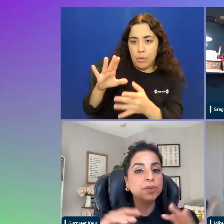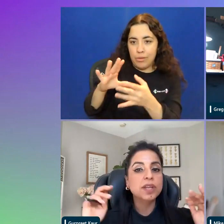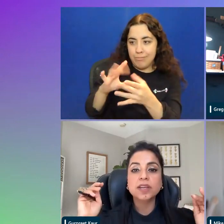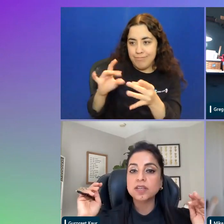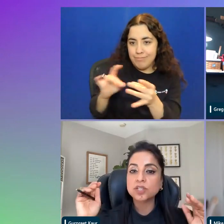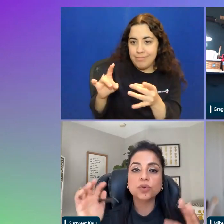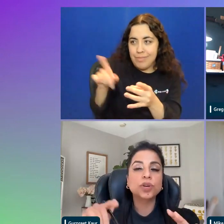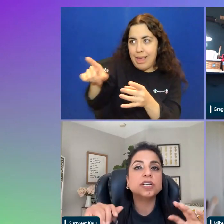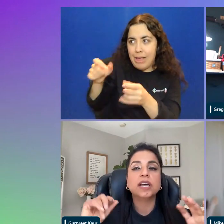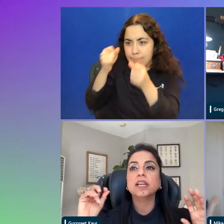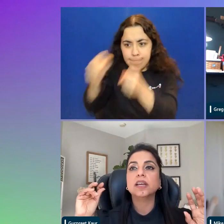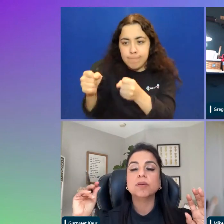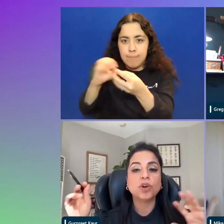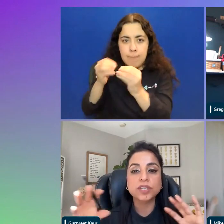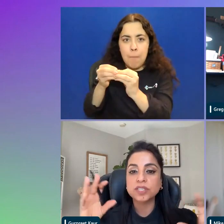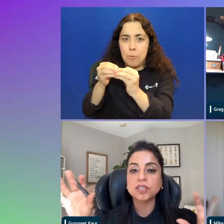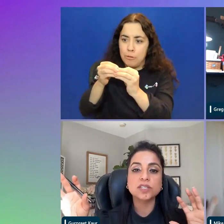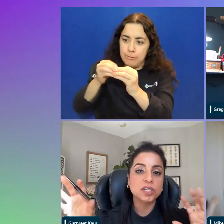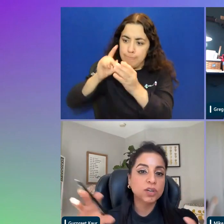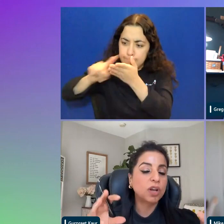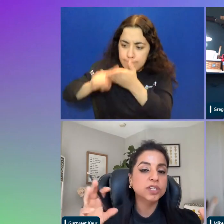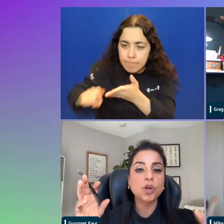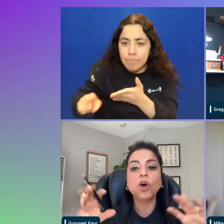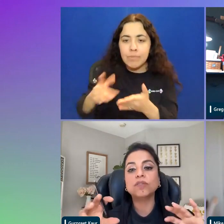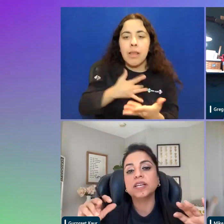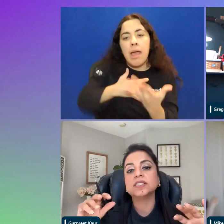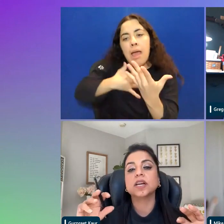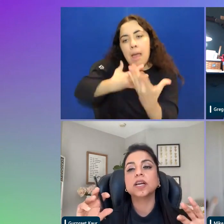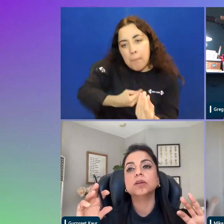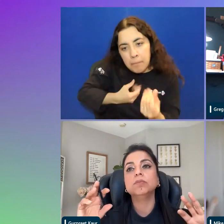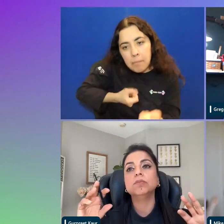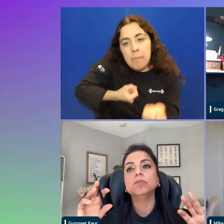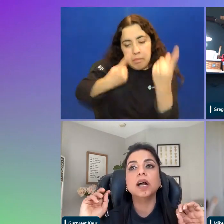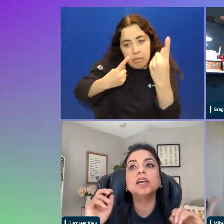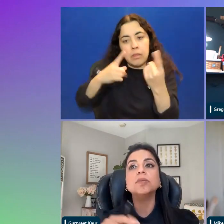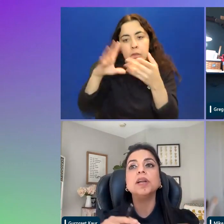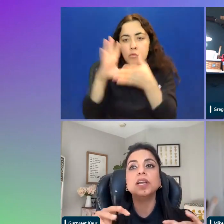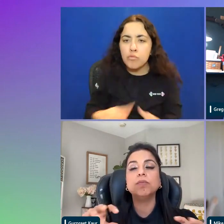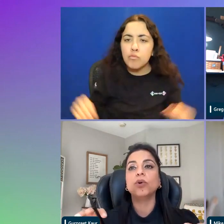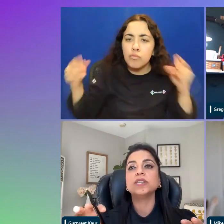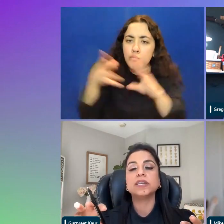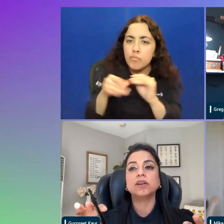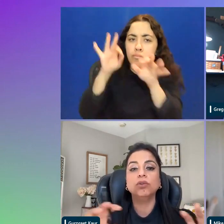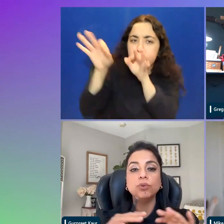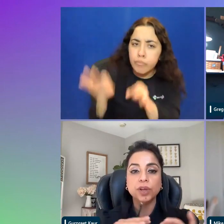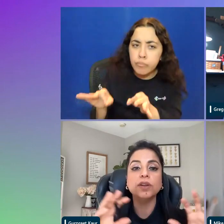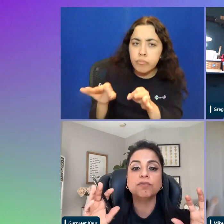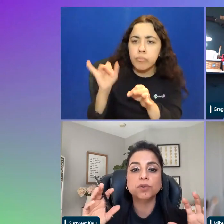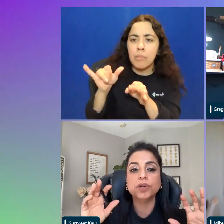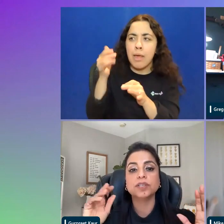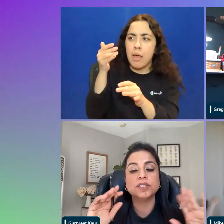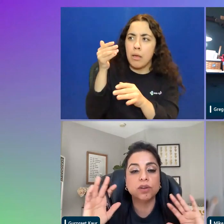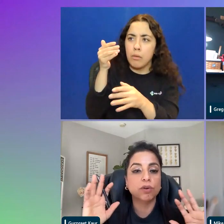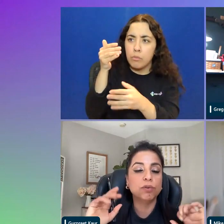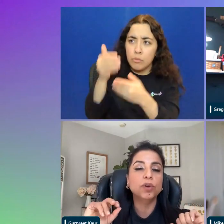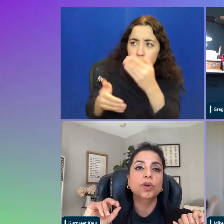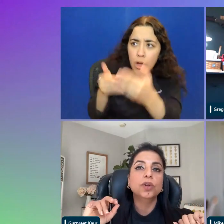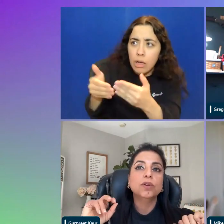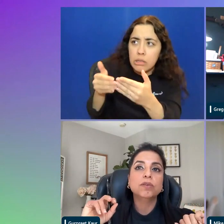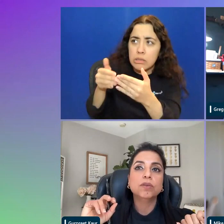storytelling processes and technology, all of that's great. But then ultimately it boils down to in a few years, you